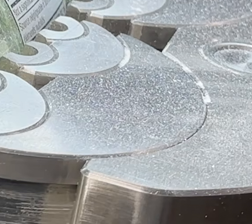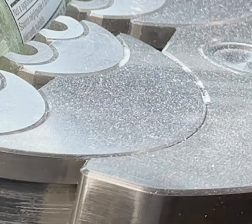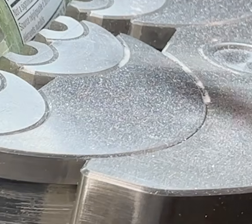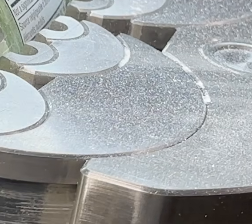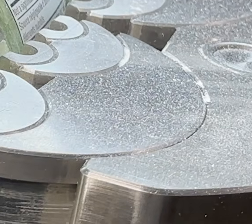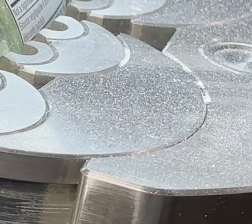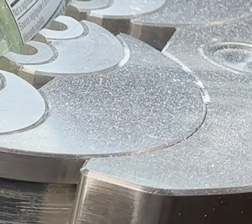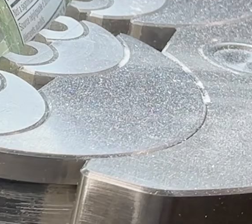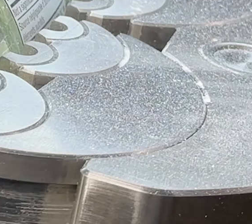[air hisses]